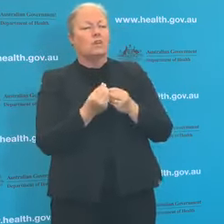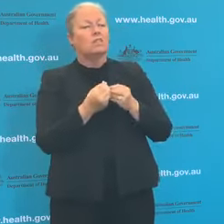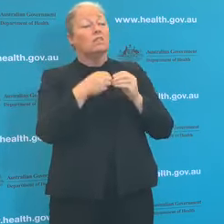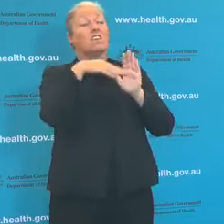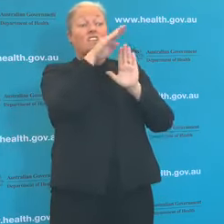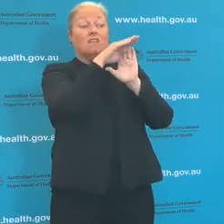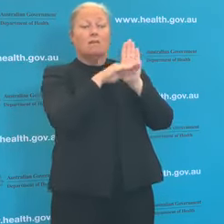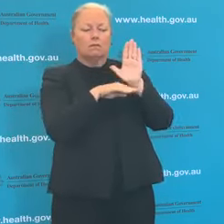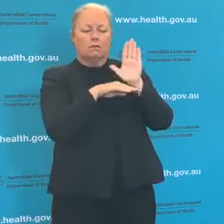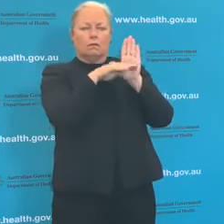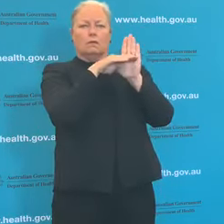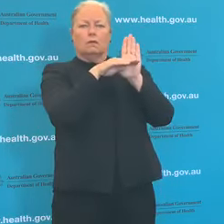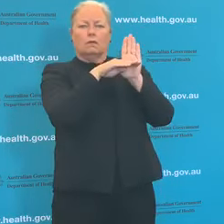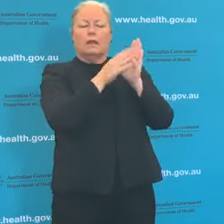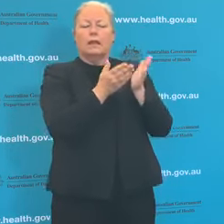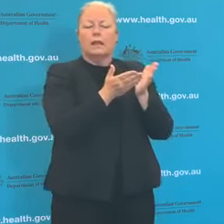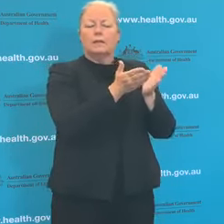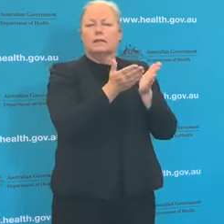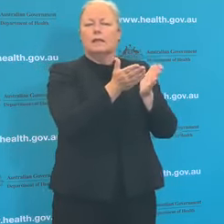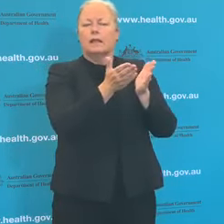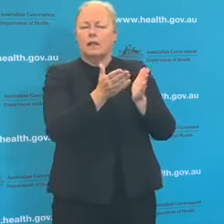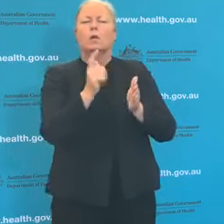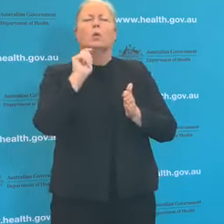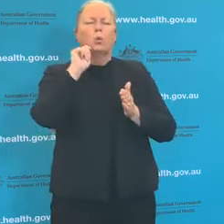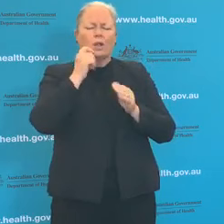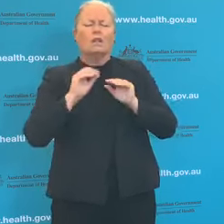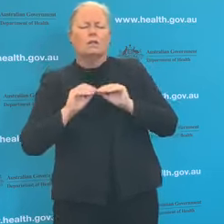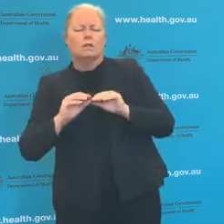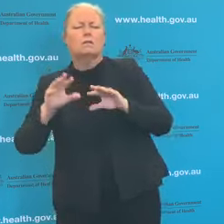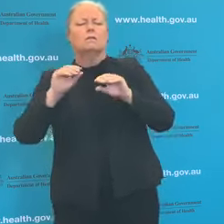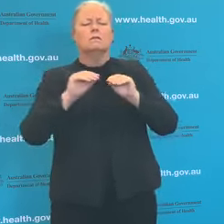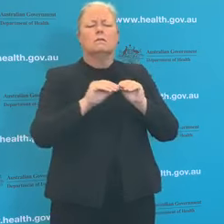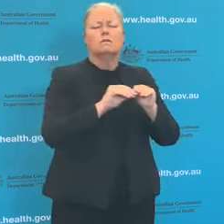we have been saying for some time that the most important thing is when we do